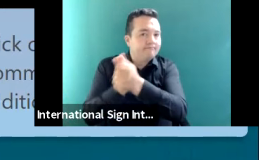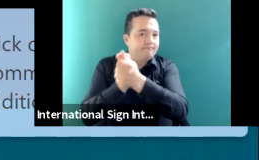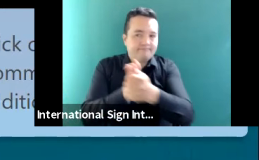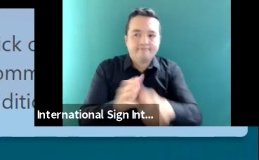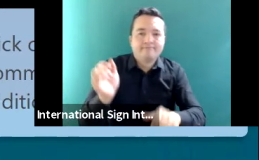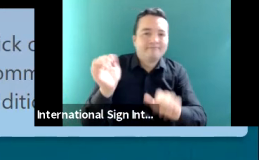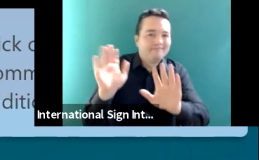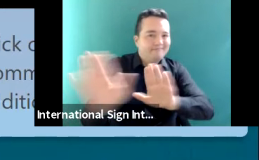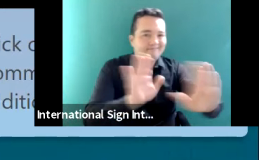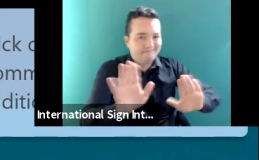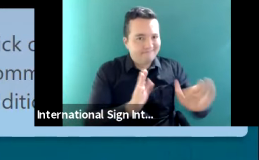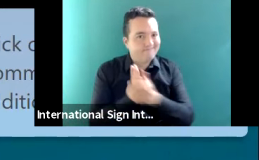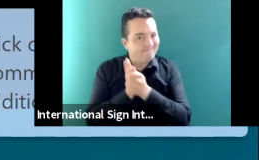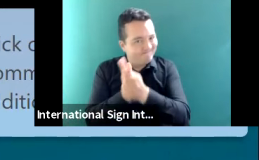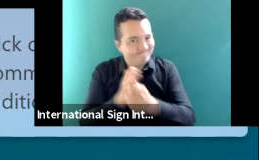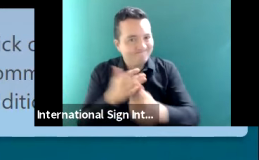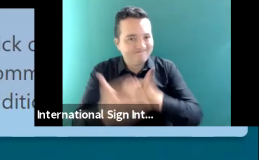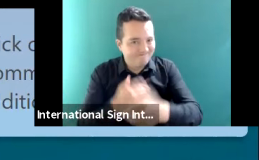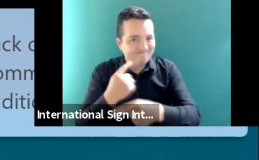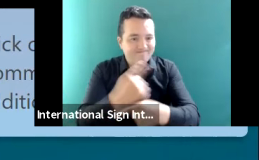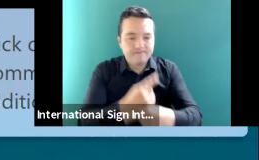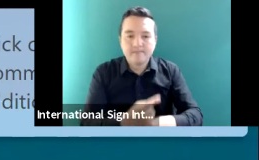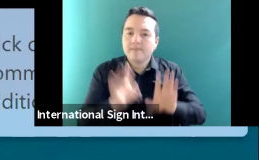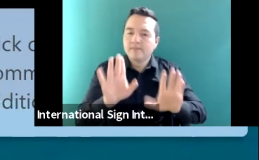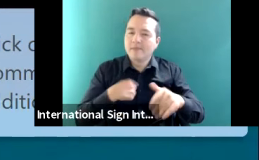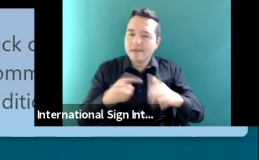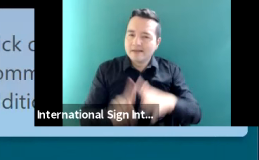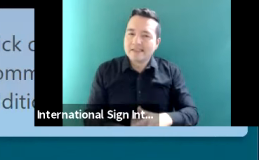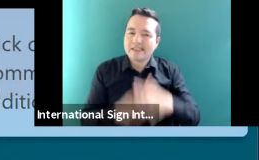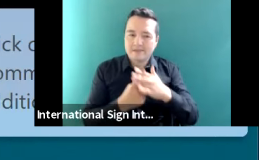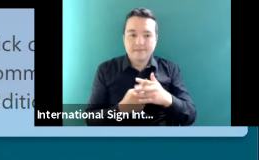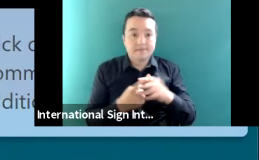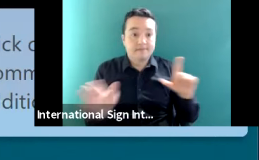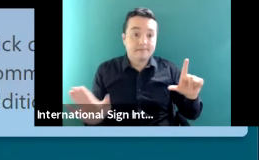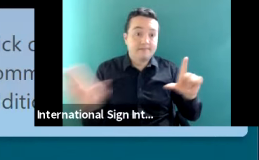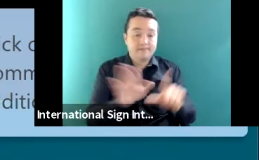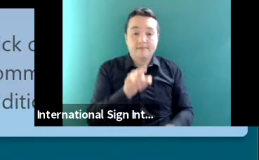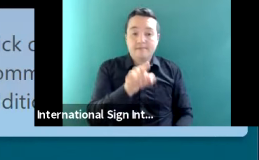And to learn from each other.